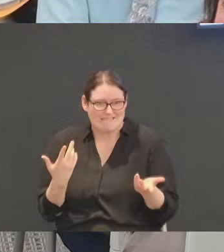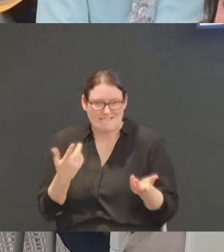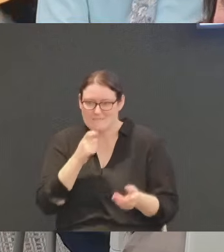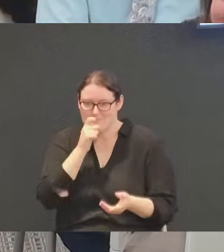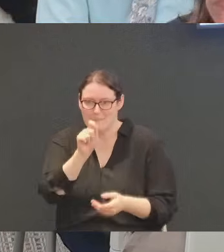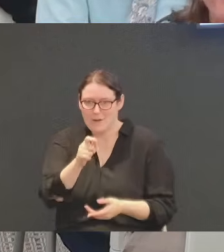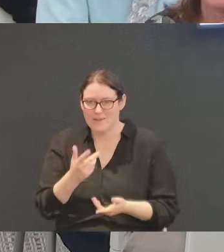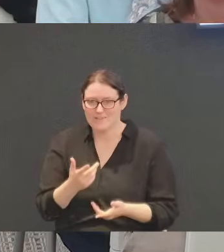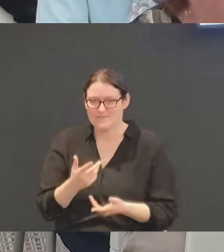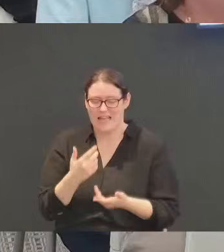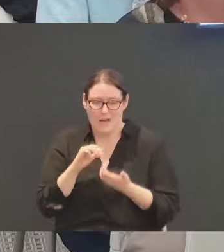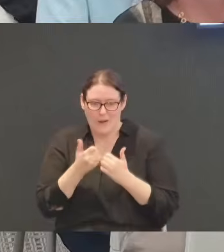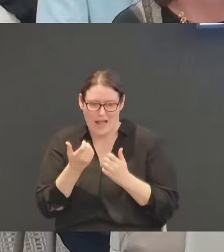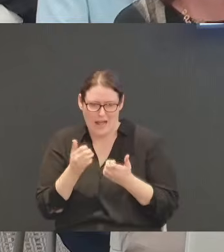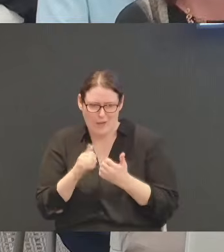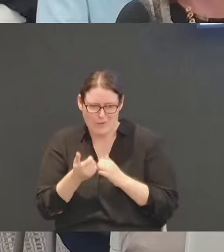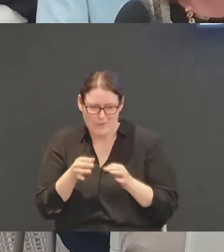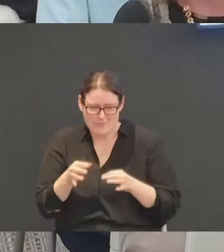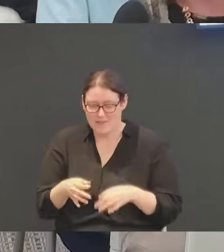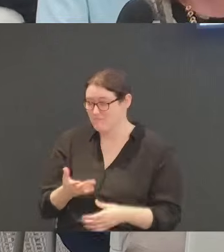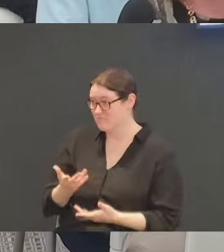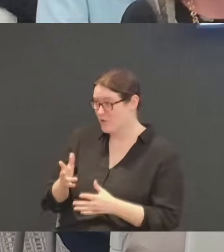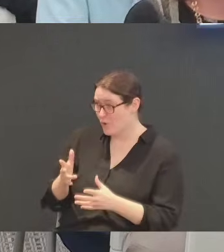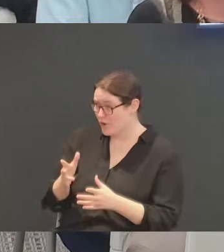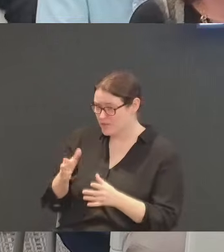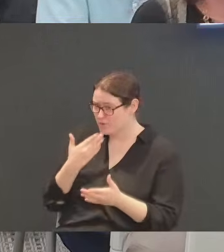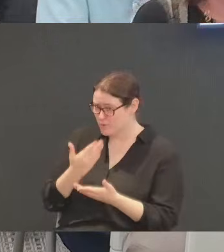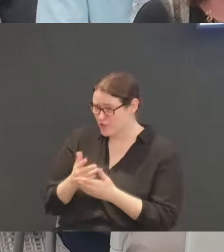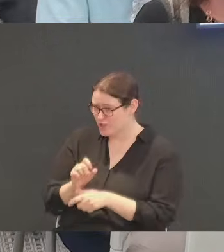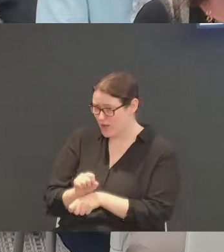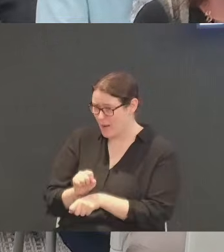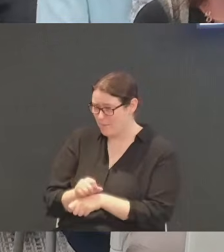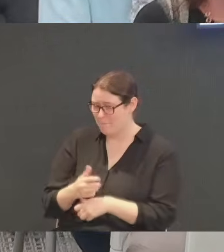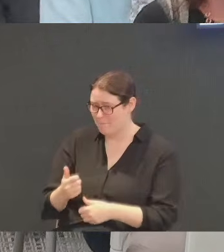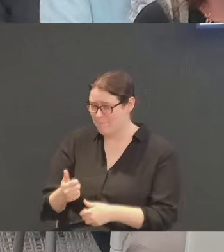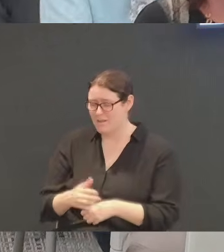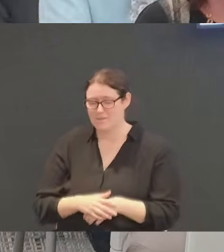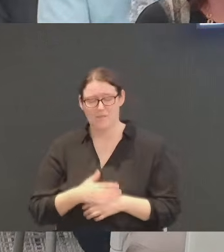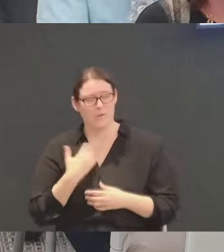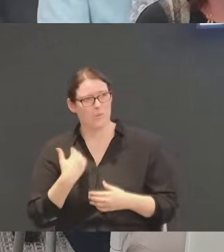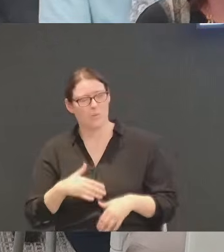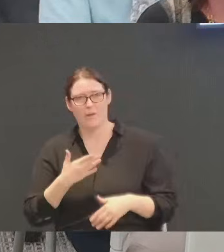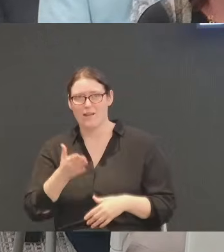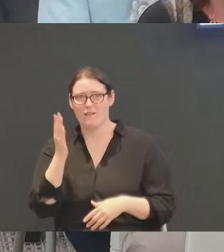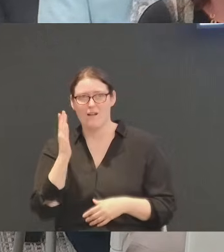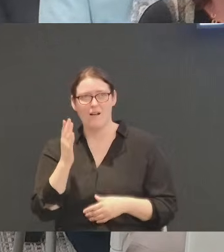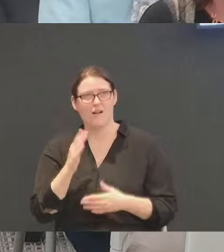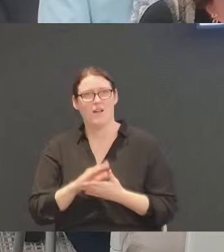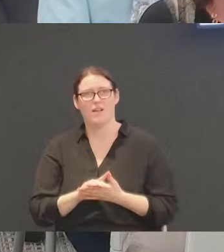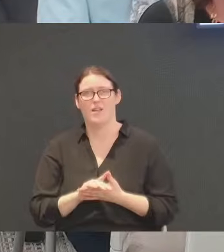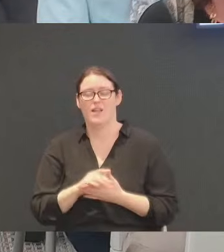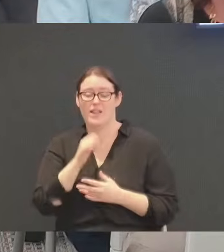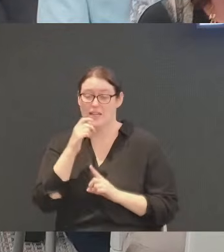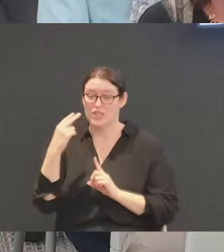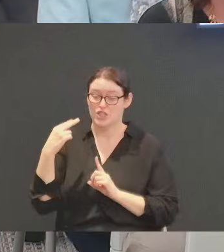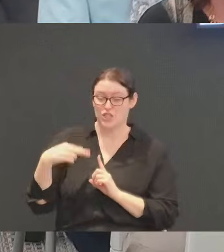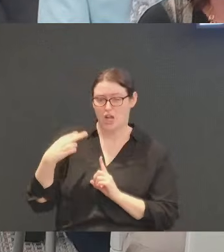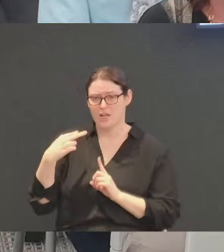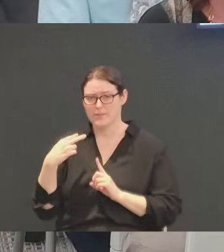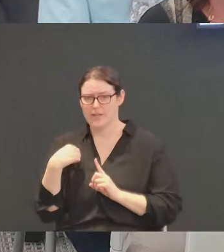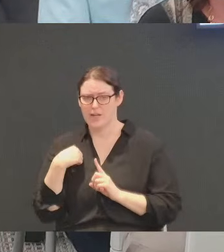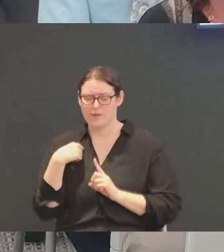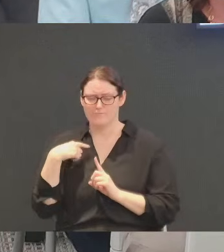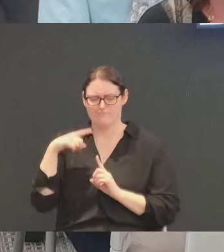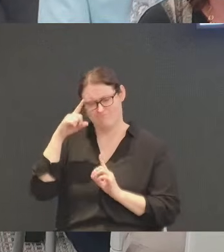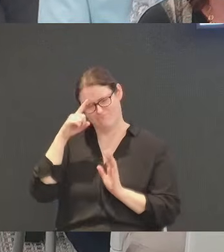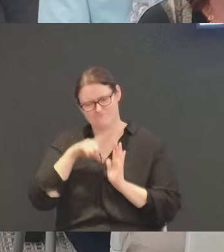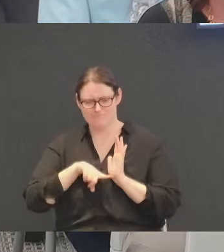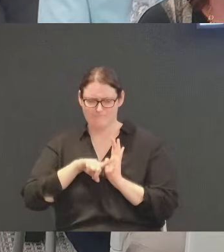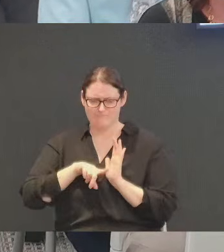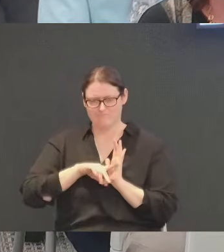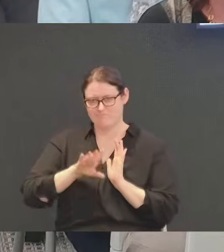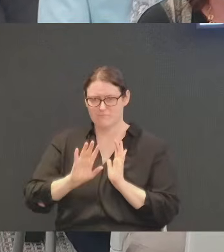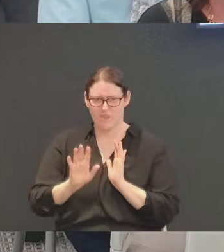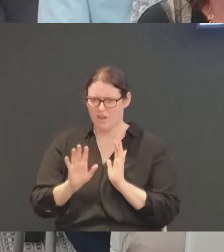are already it was something where oh my god they not judging me or you know they made me